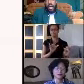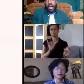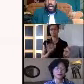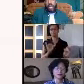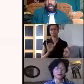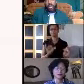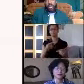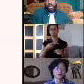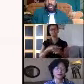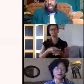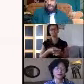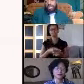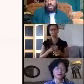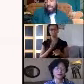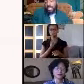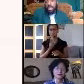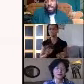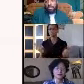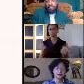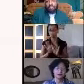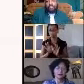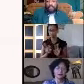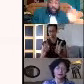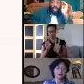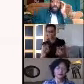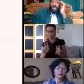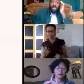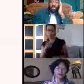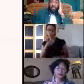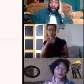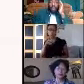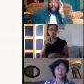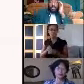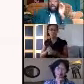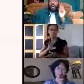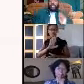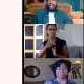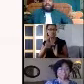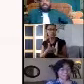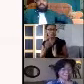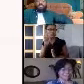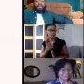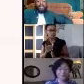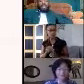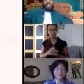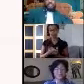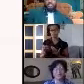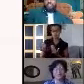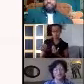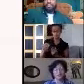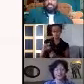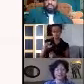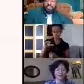participation. So we'll just. Go ahead Jaqs. Just even adding to what you're saying Tyson